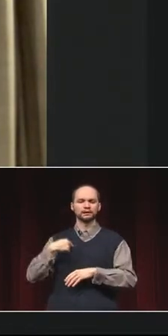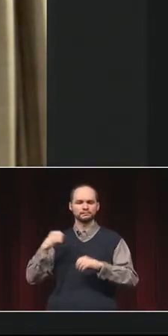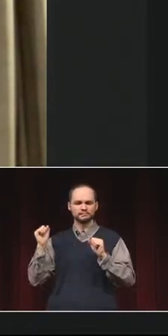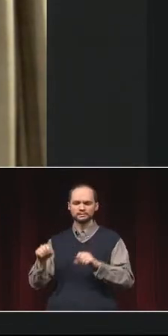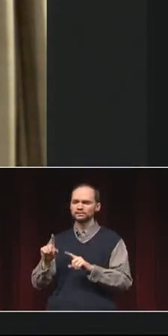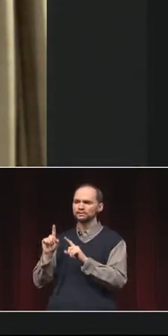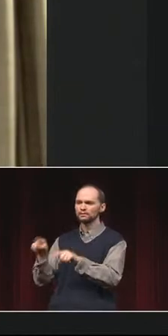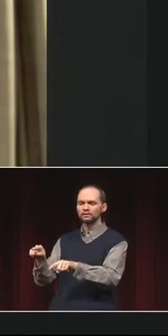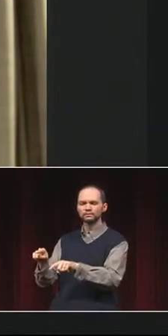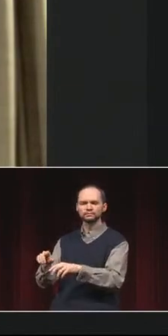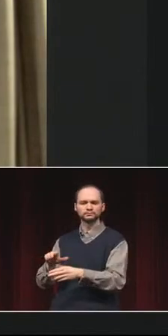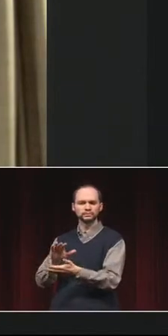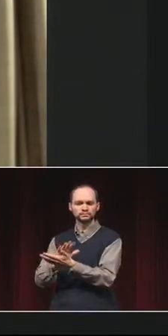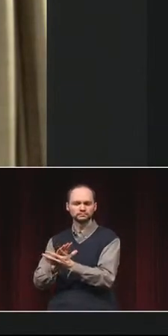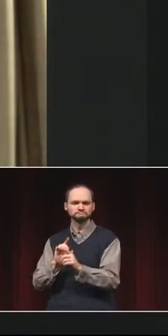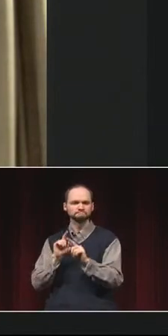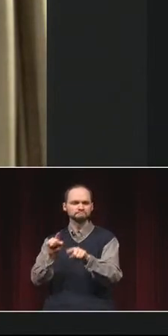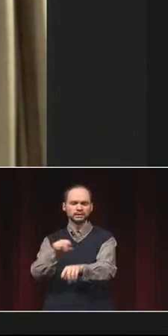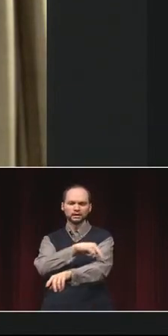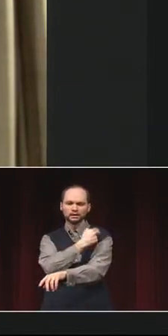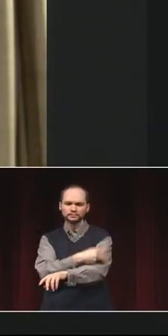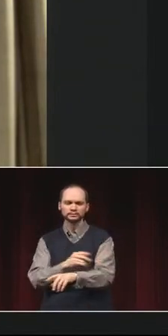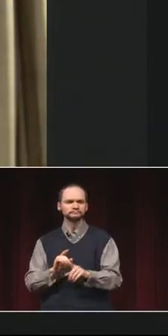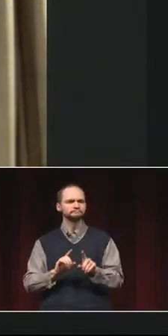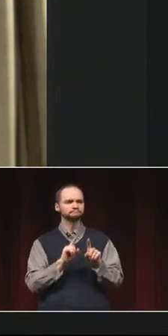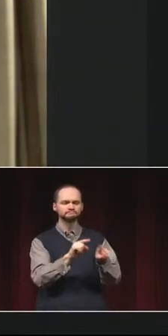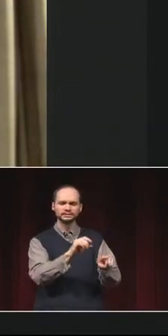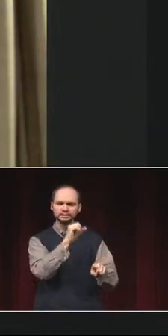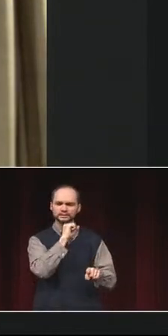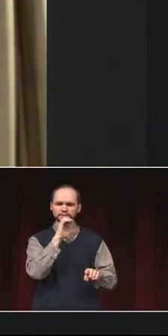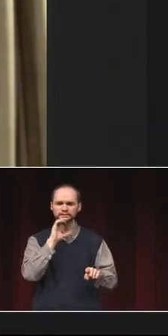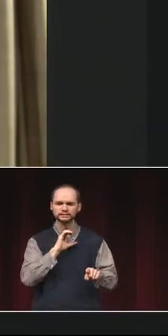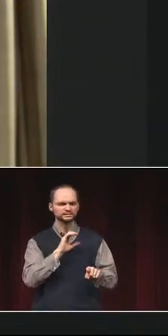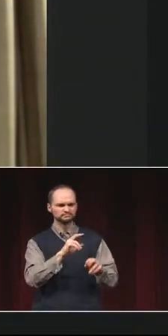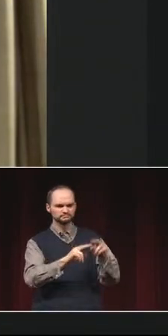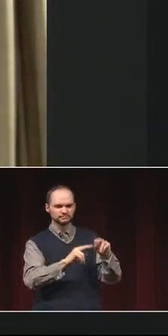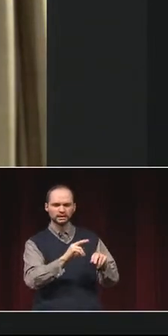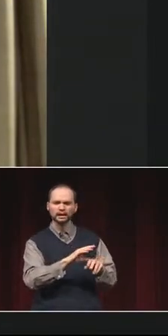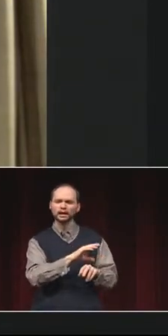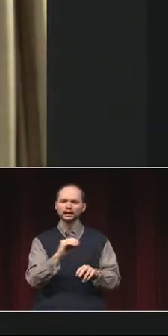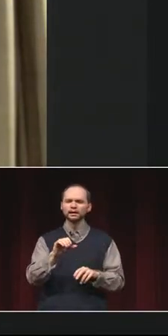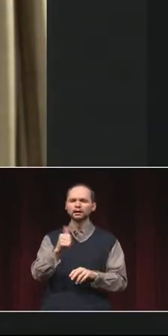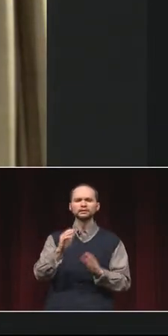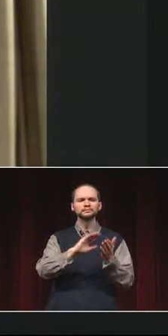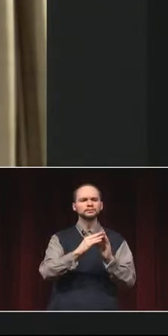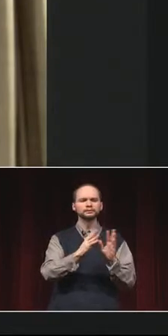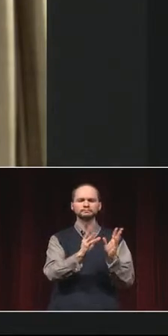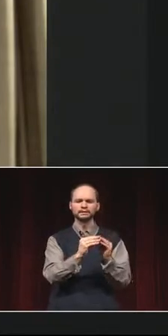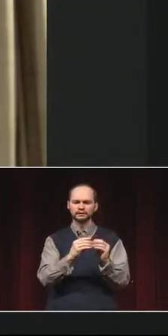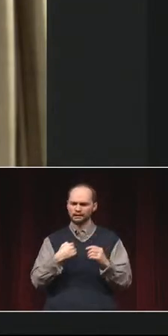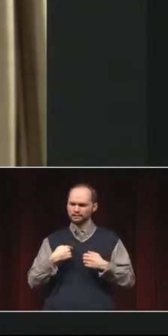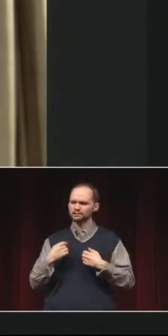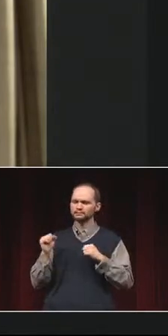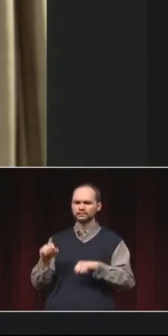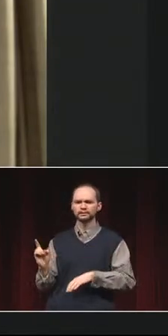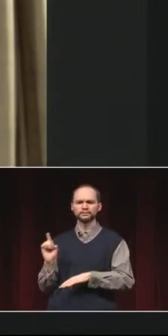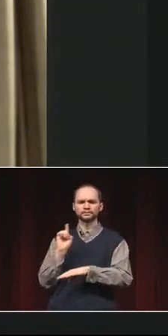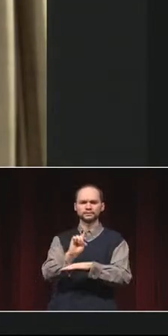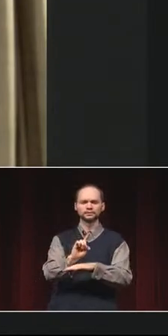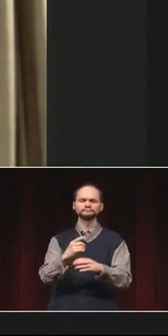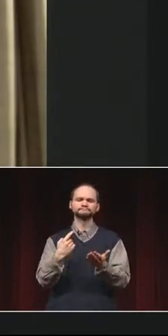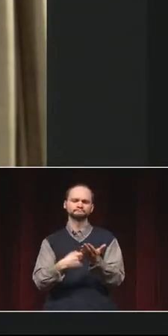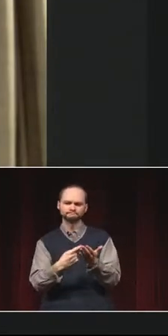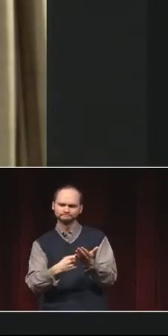senior citizen facilities and other community meetings to discuss social concerns and activism.